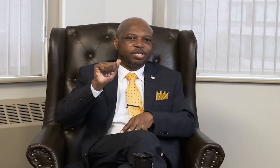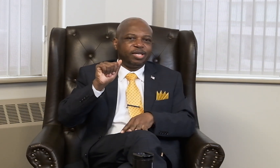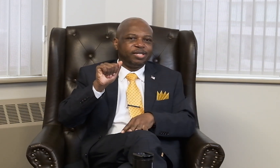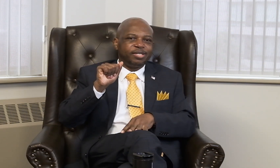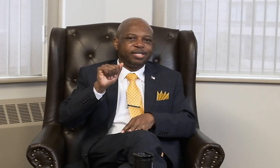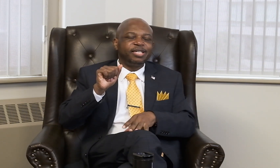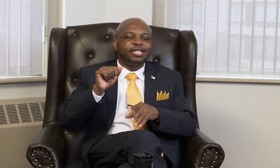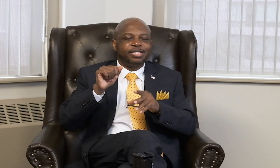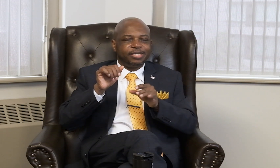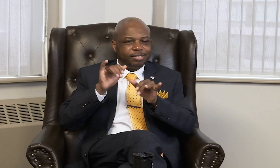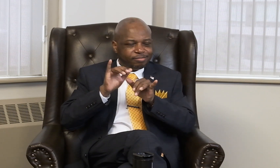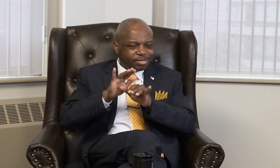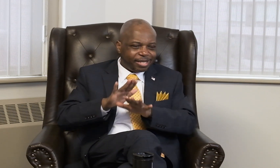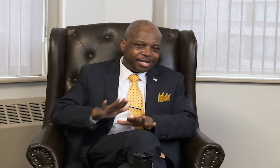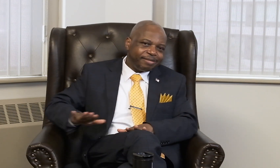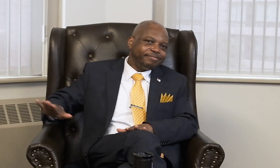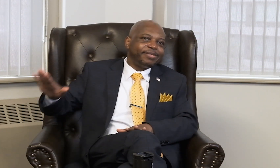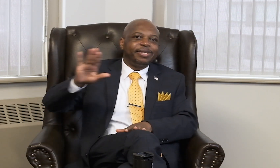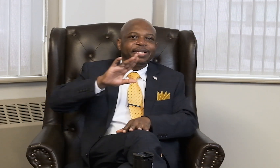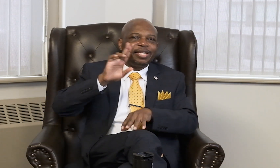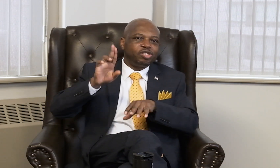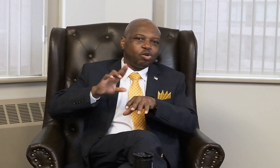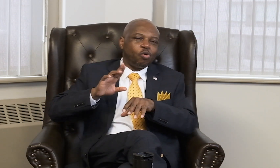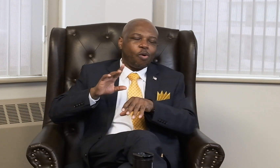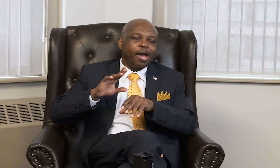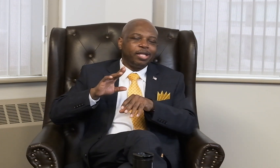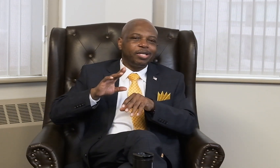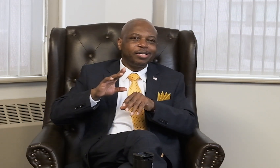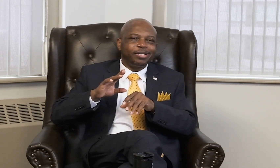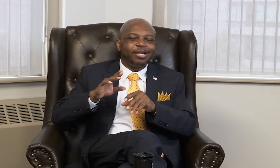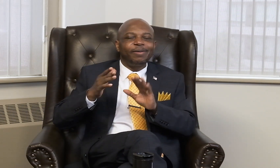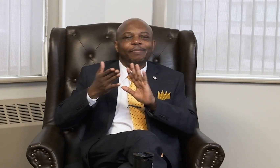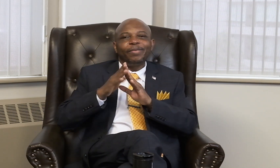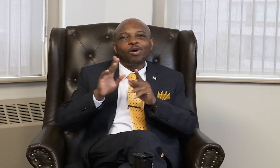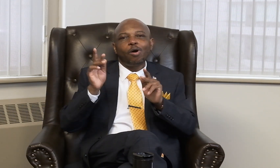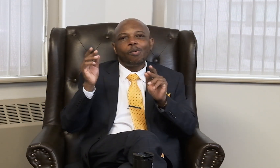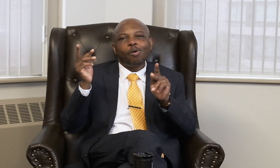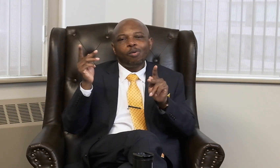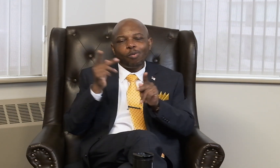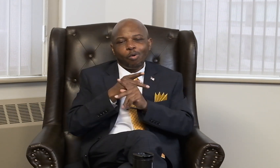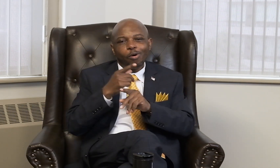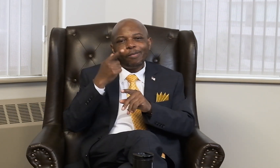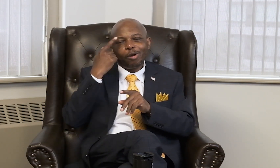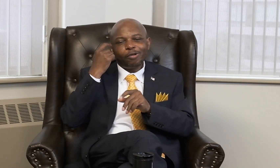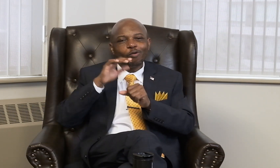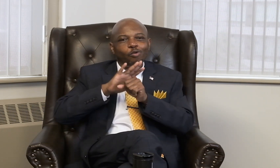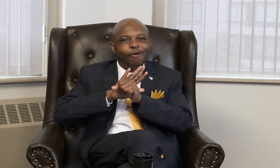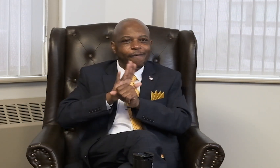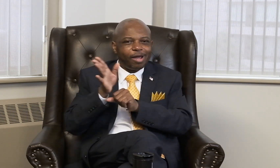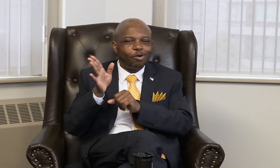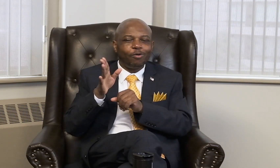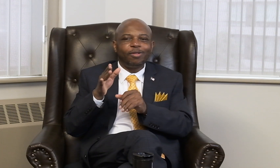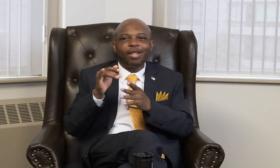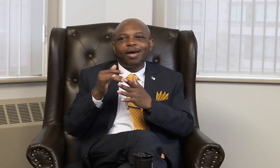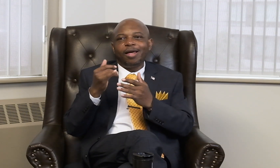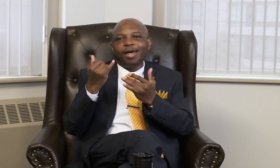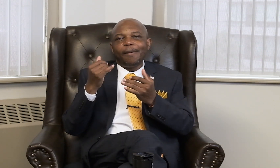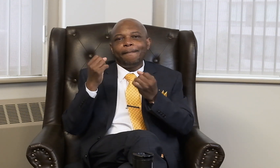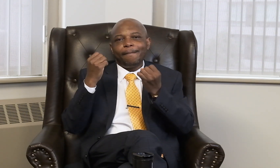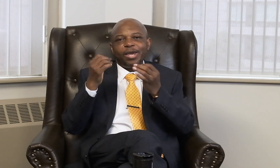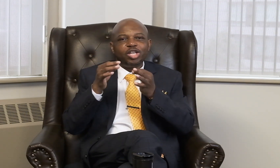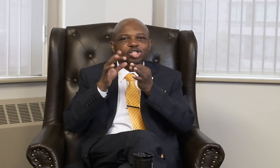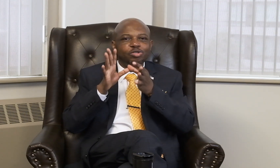issue here in Massachusetts but it is a crisis nation-wide. It has worsened because of Covid